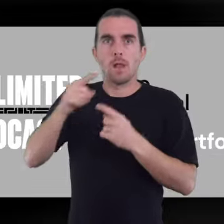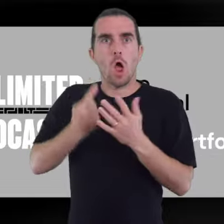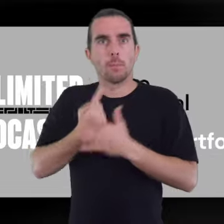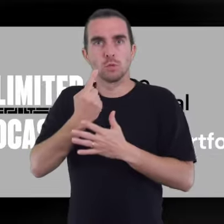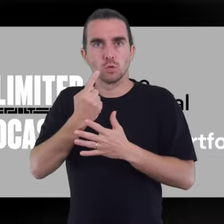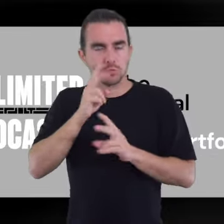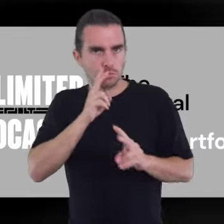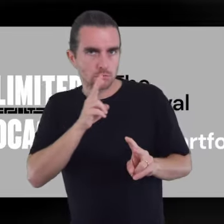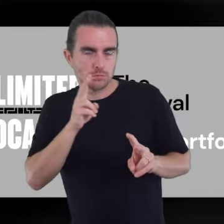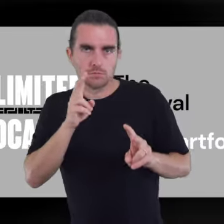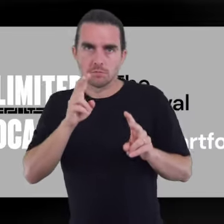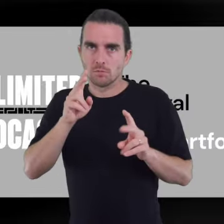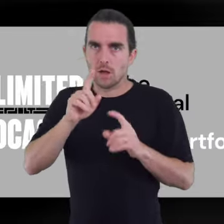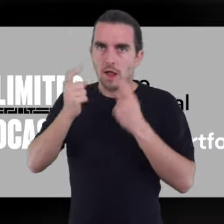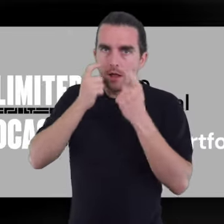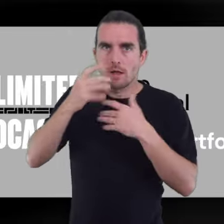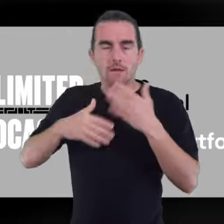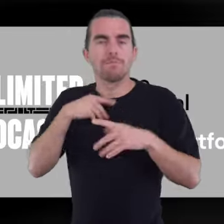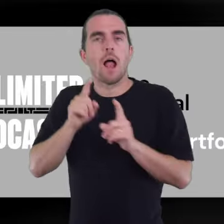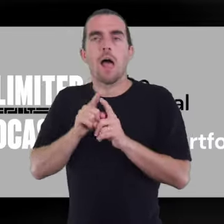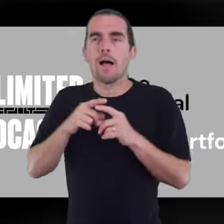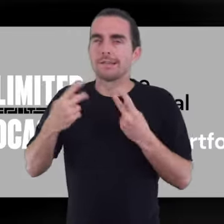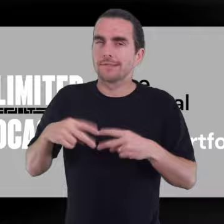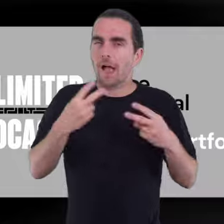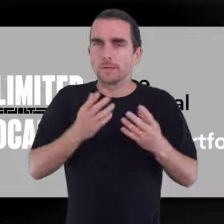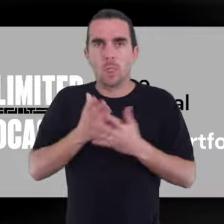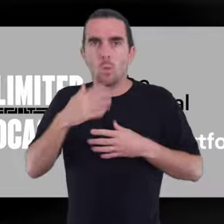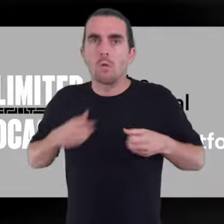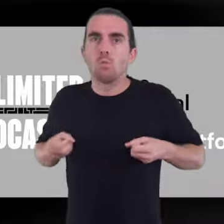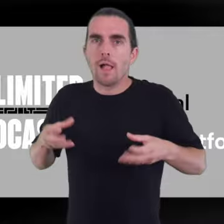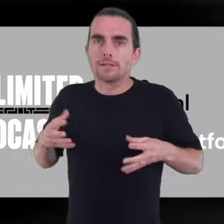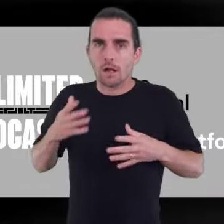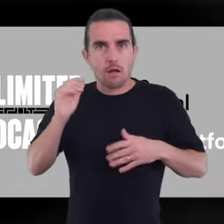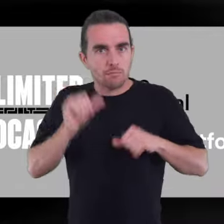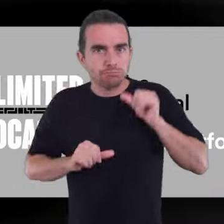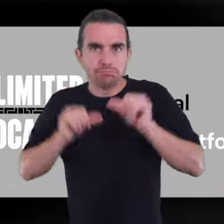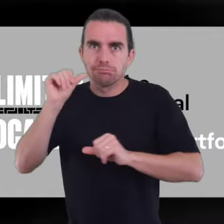and I kind of think almost dance in the wheelchair, to explore their motion, explore the space